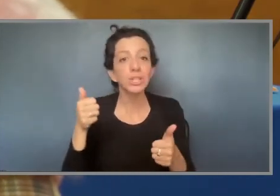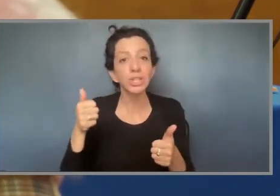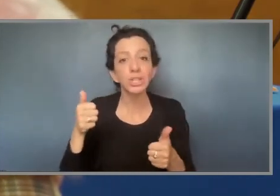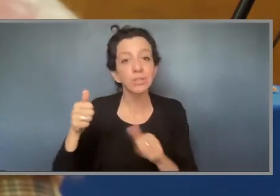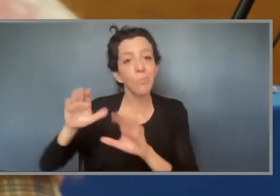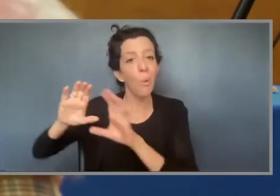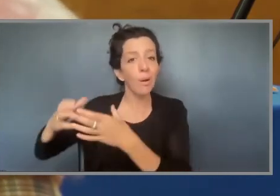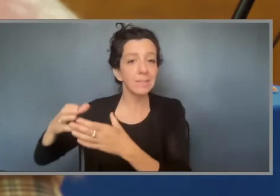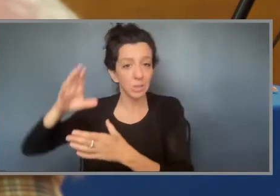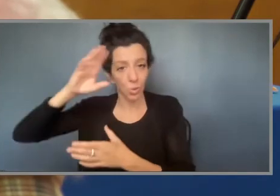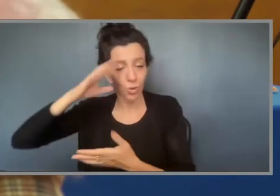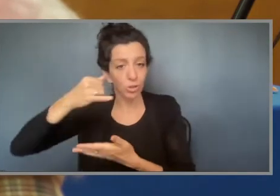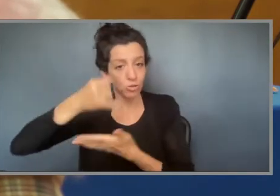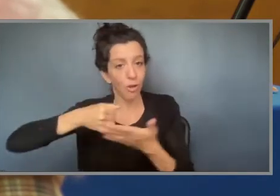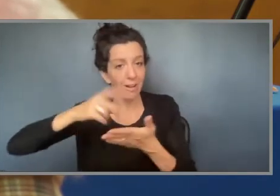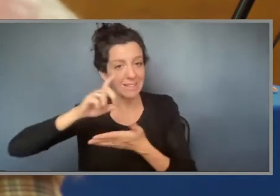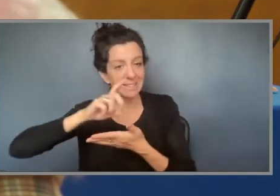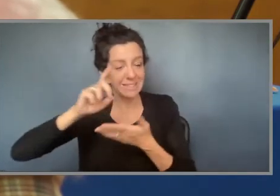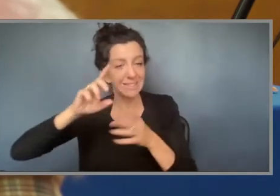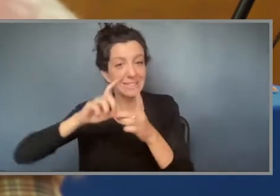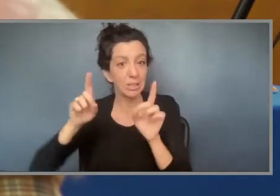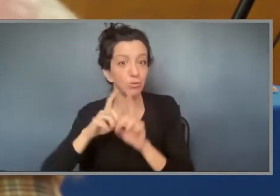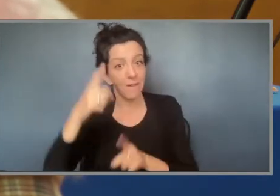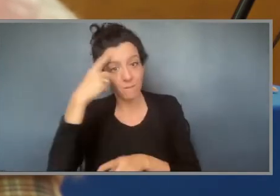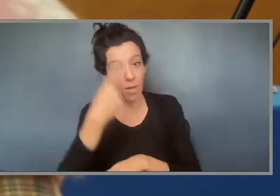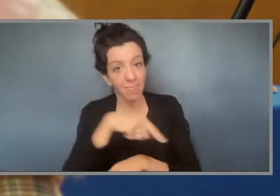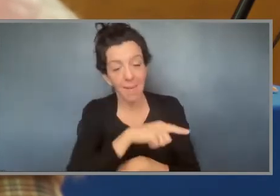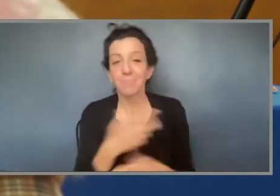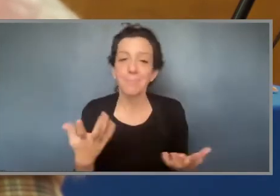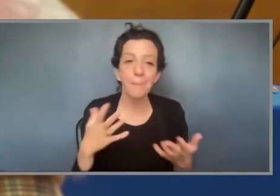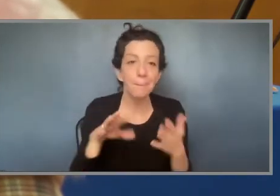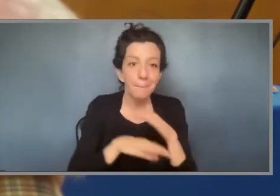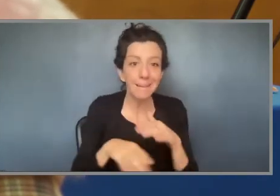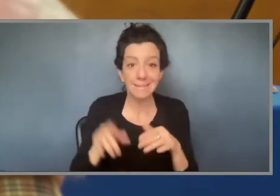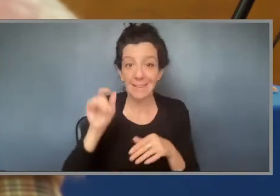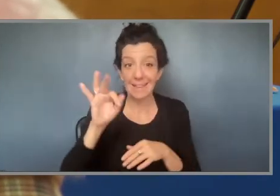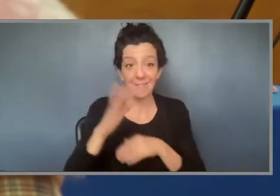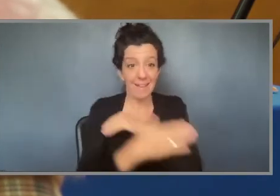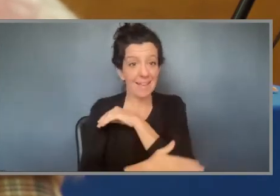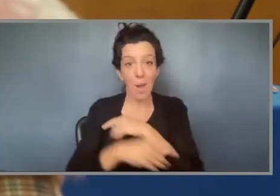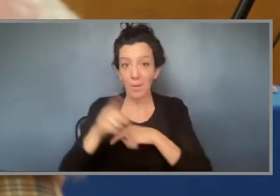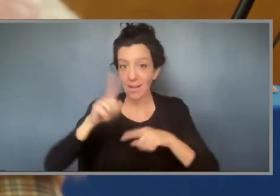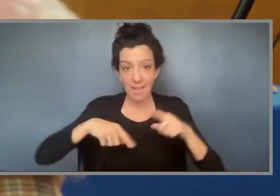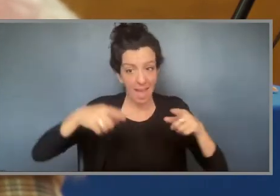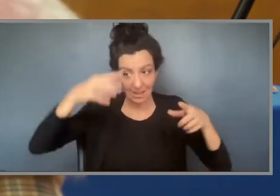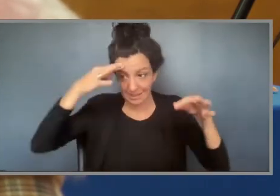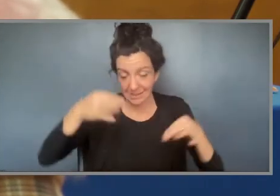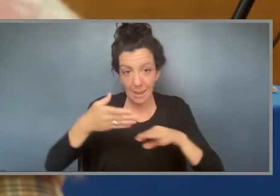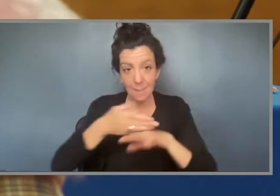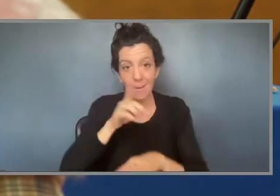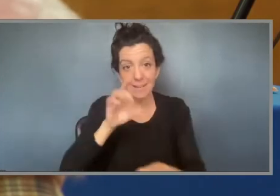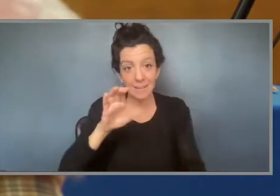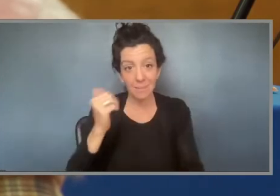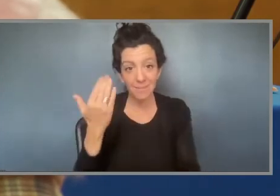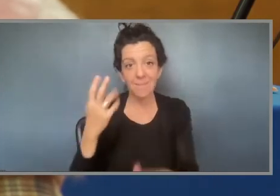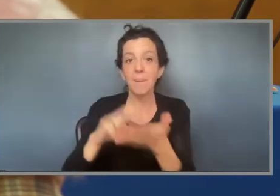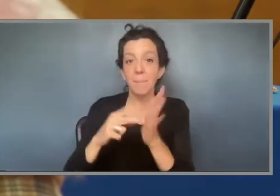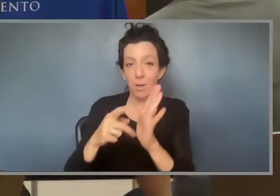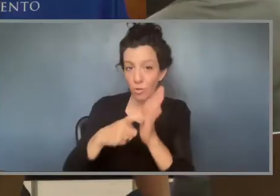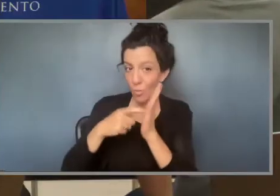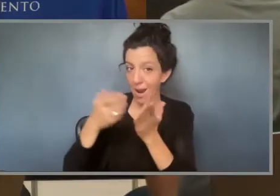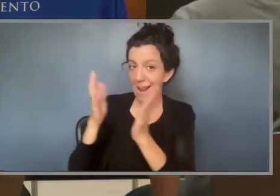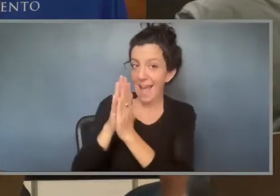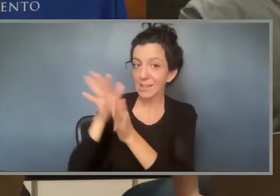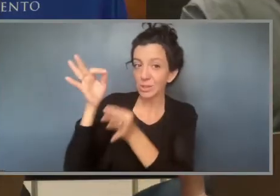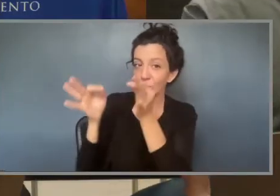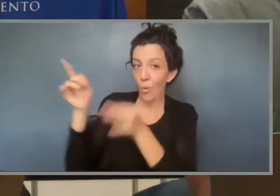Studio: How what entity would draw districts and when that would that would be completed other words this if the county